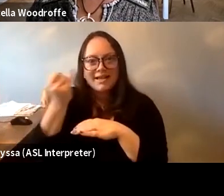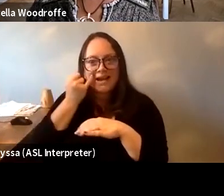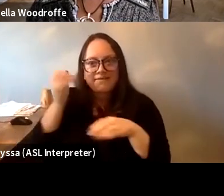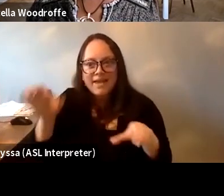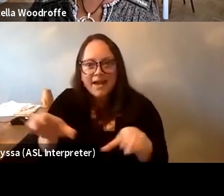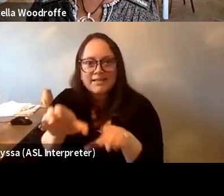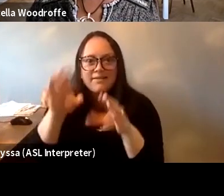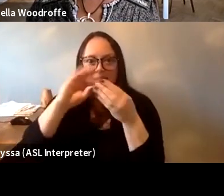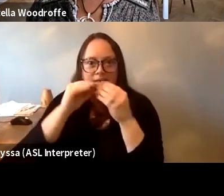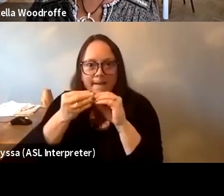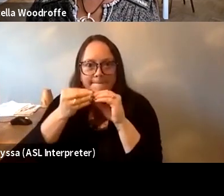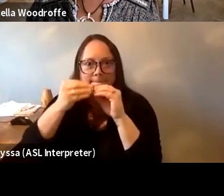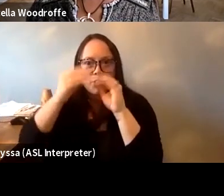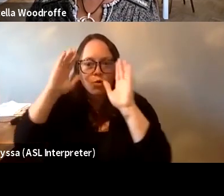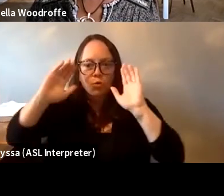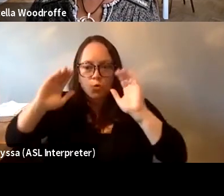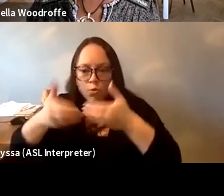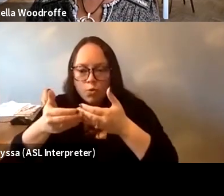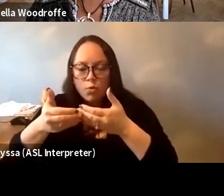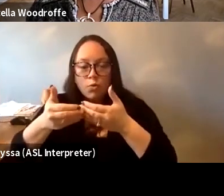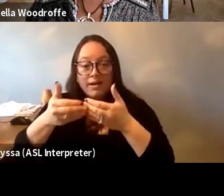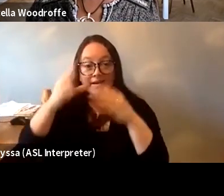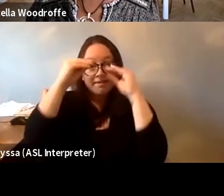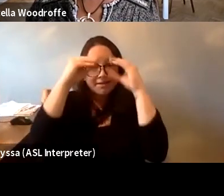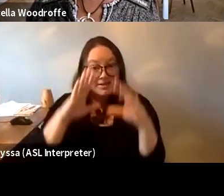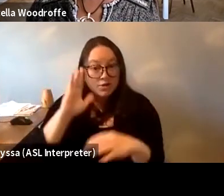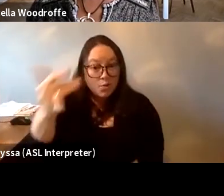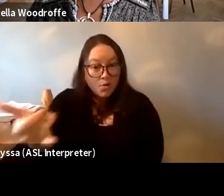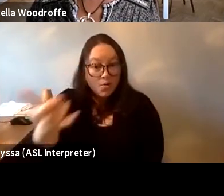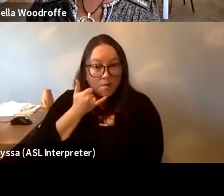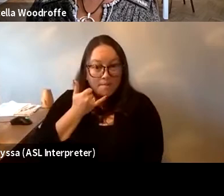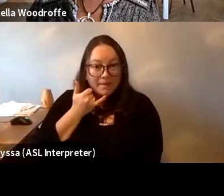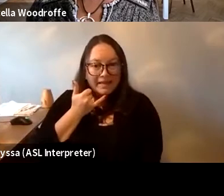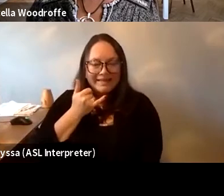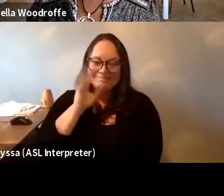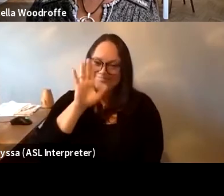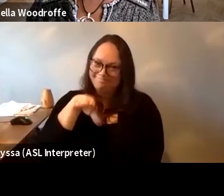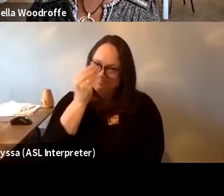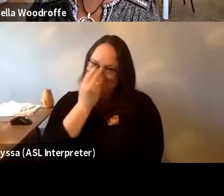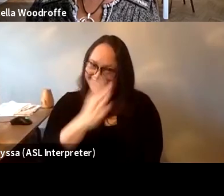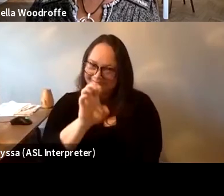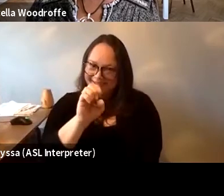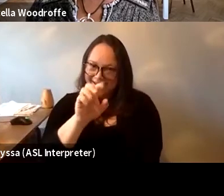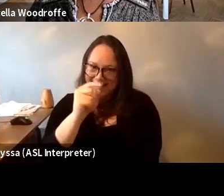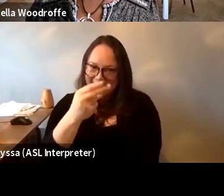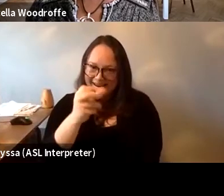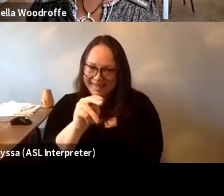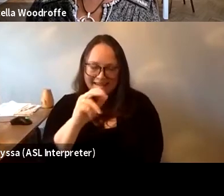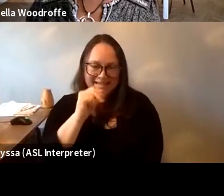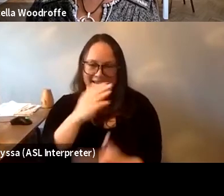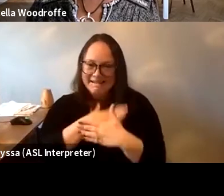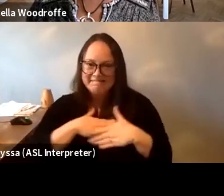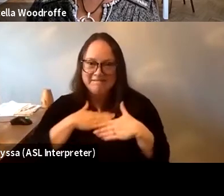I'll get a phone call from the teacher saying, you know, Ethan didn't have a good time today at all, because we had to stop from